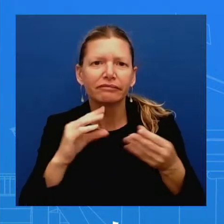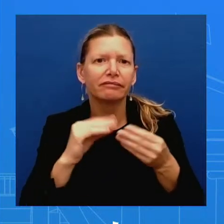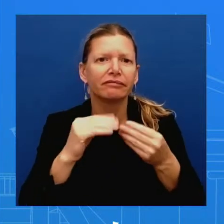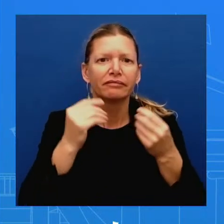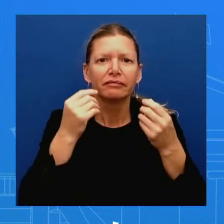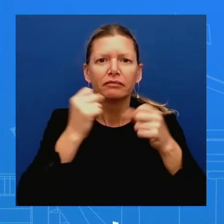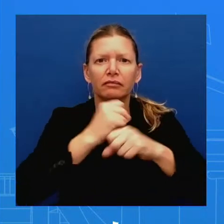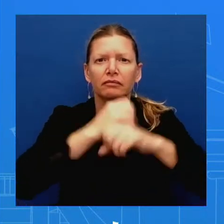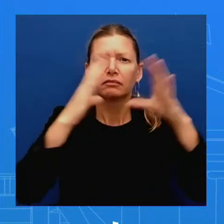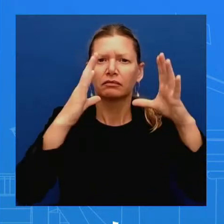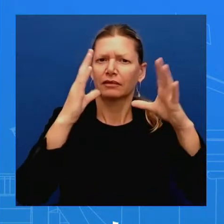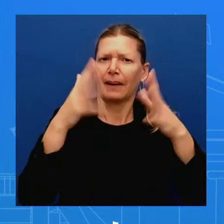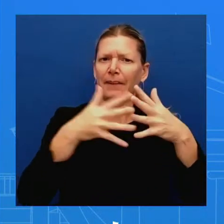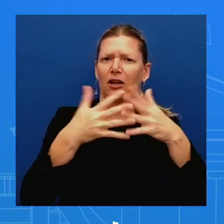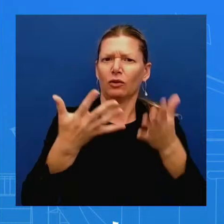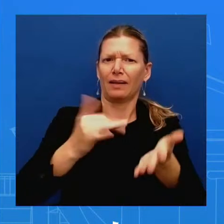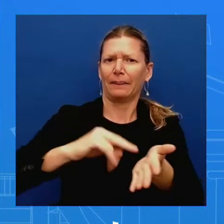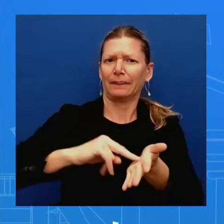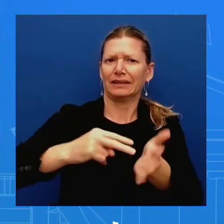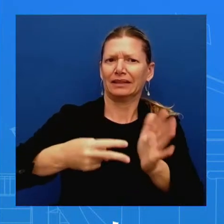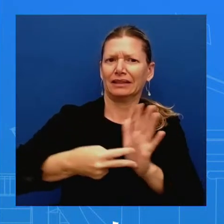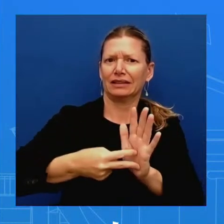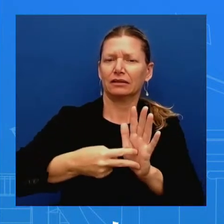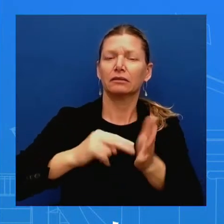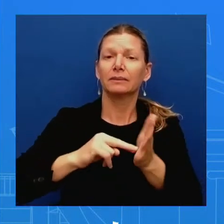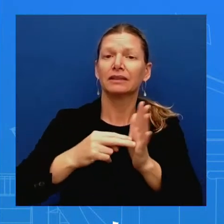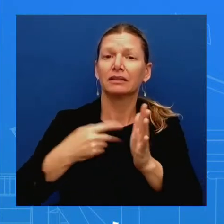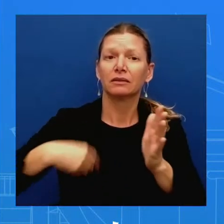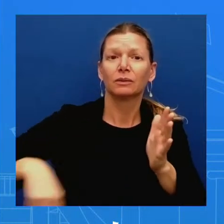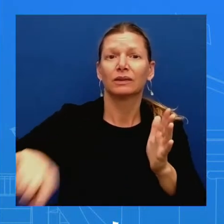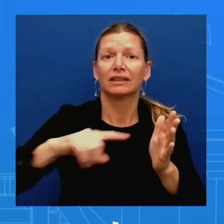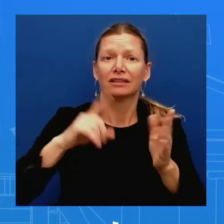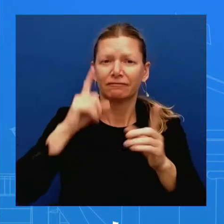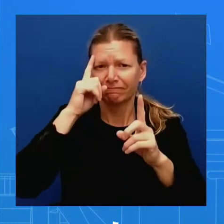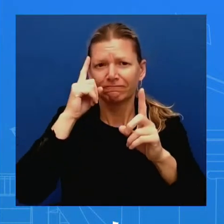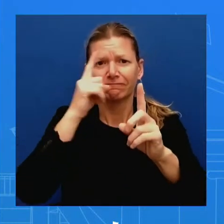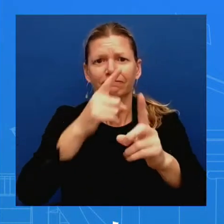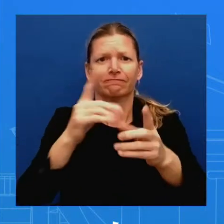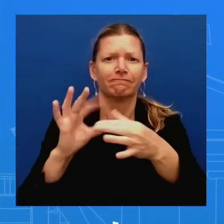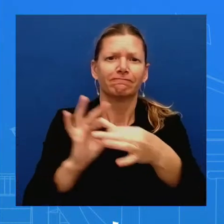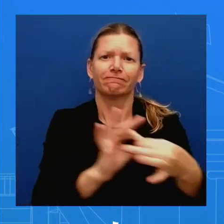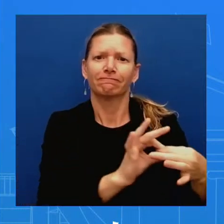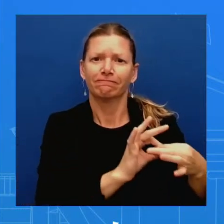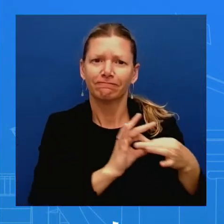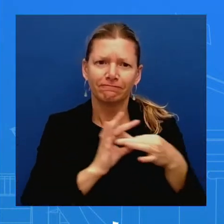you get to take big strides, big leaps forward -- Brown v. Board was a big leap forward;